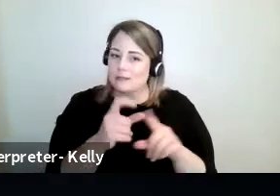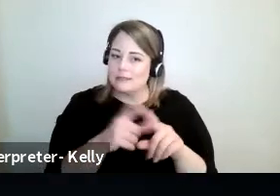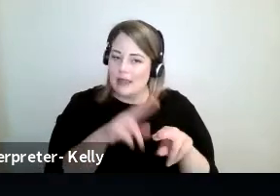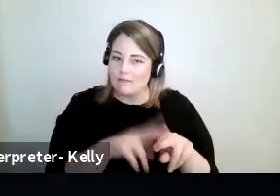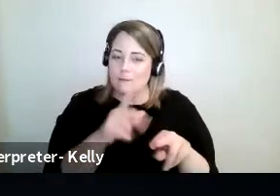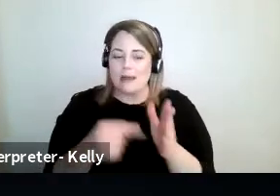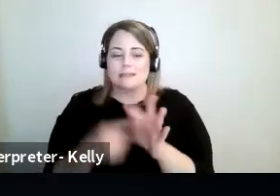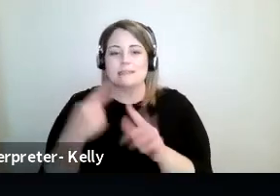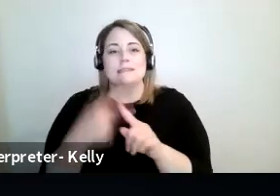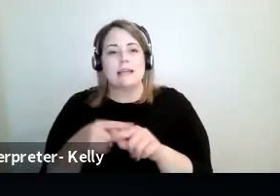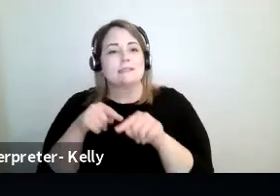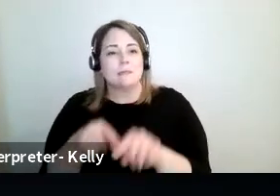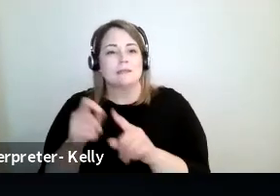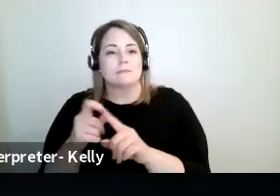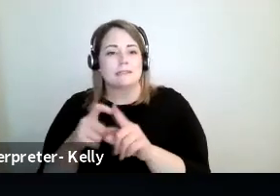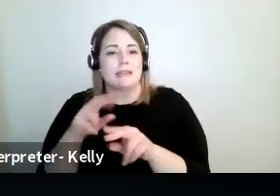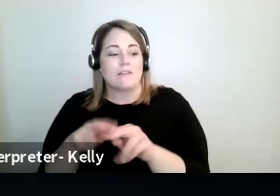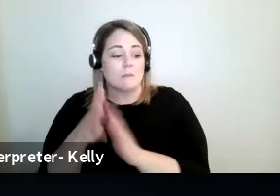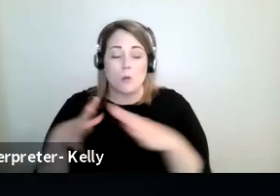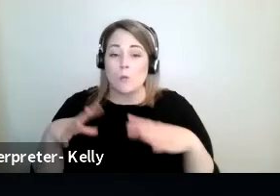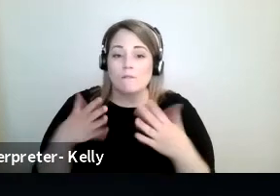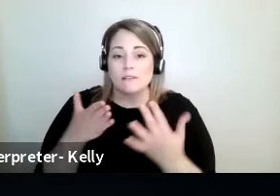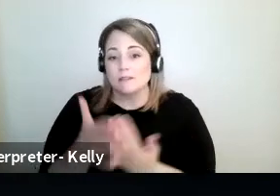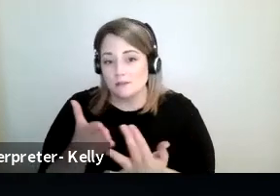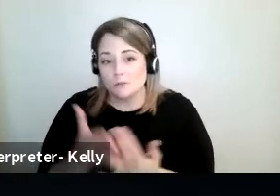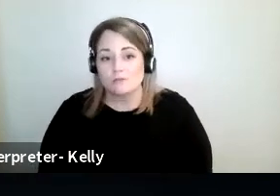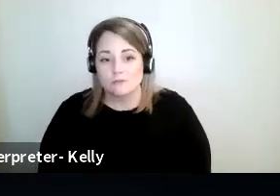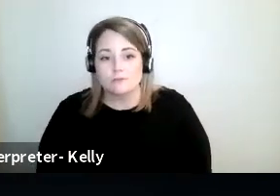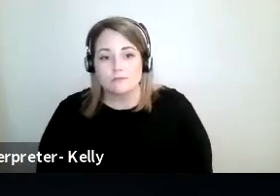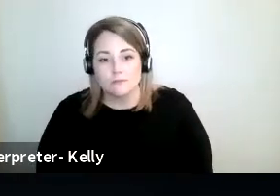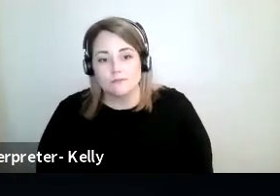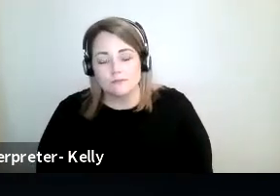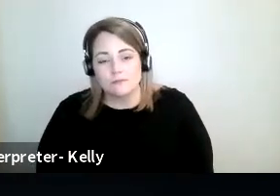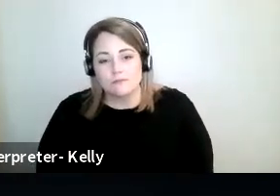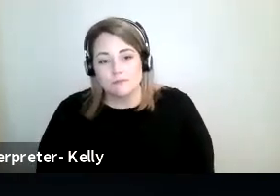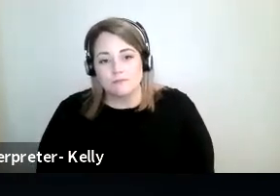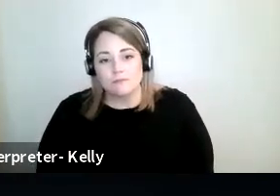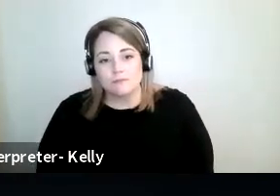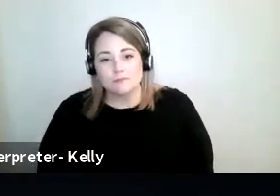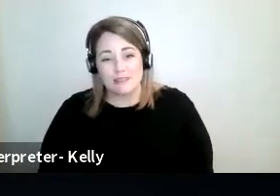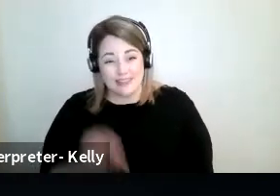meaning it's accessible from the get-go. Now, that is something that fundamentally changes